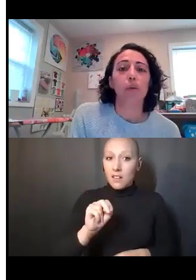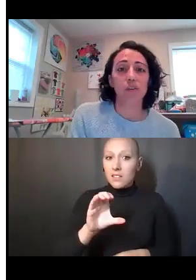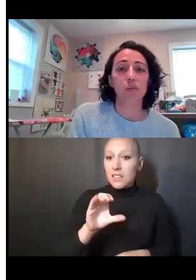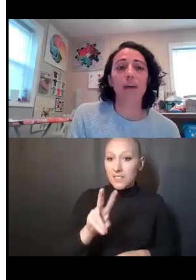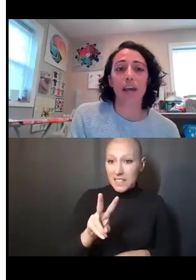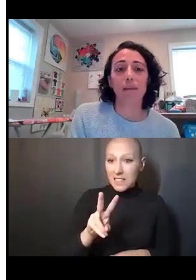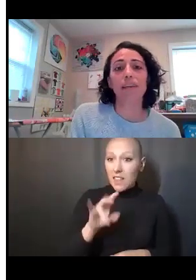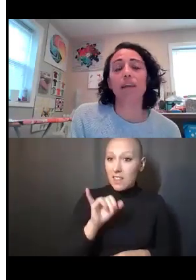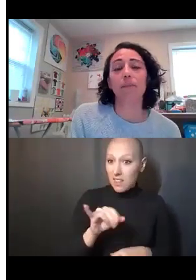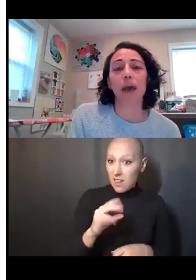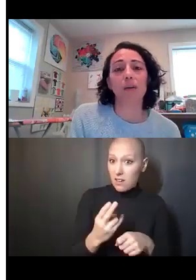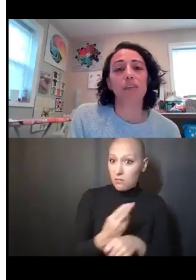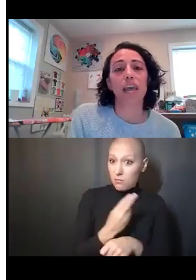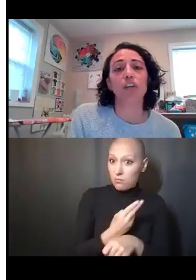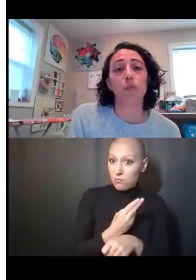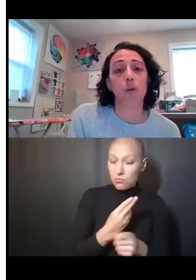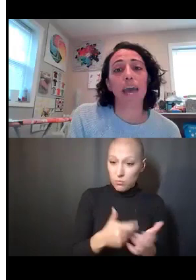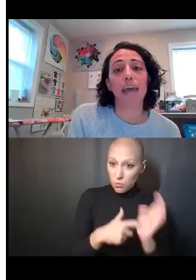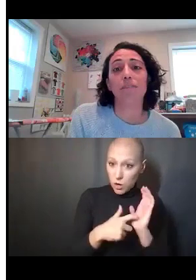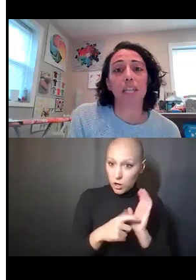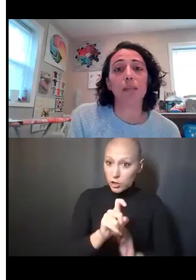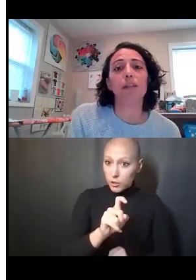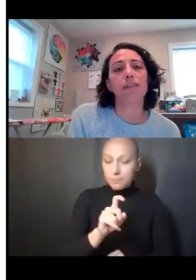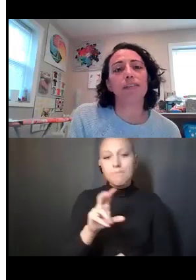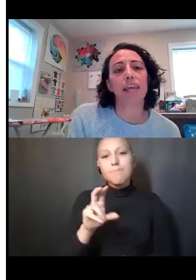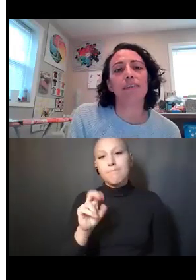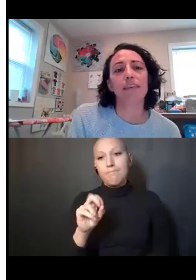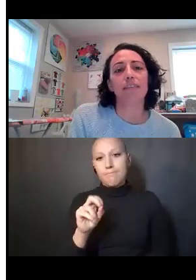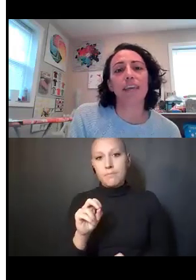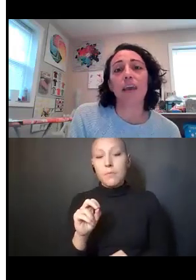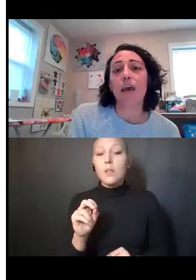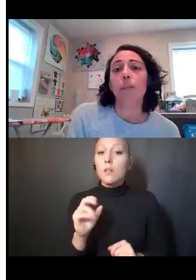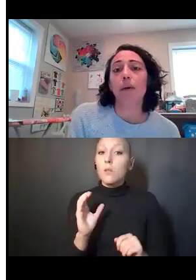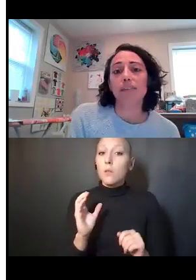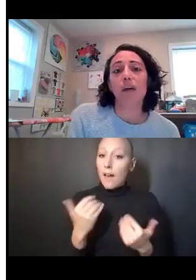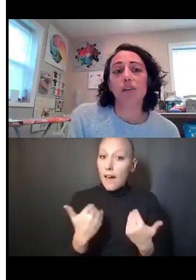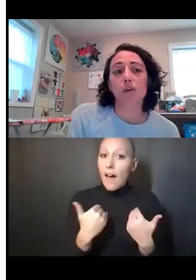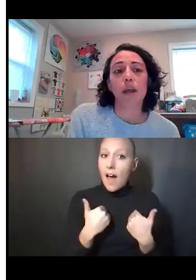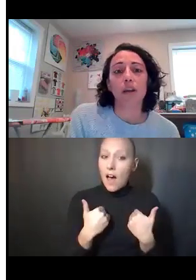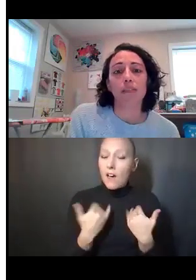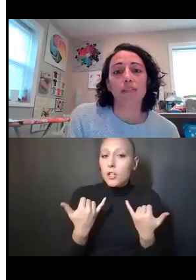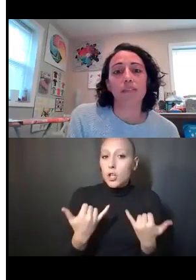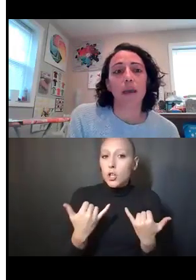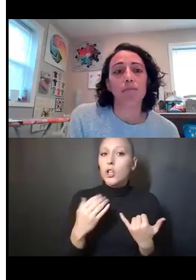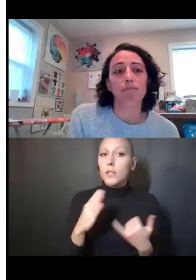We do have an updated biosketch format available in SciENcv but it's not required at this time.